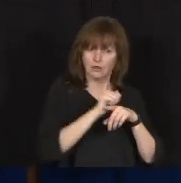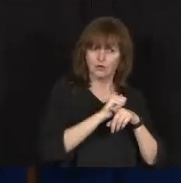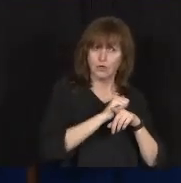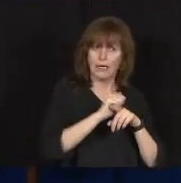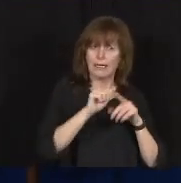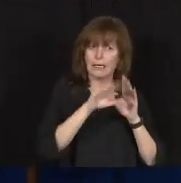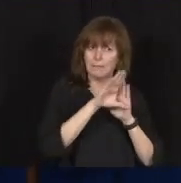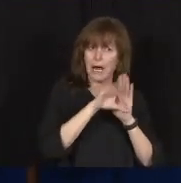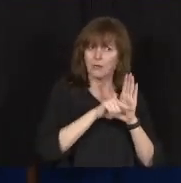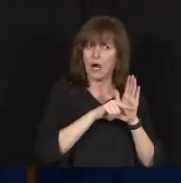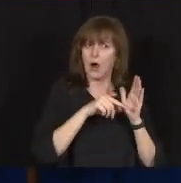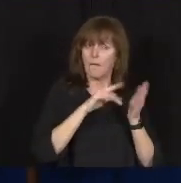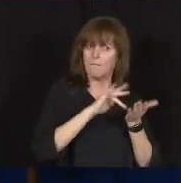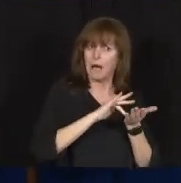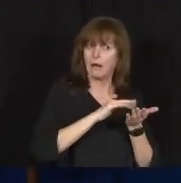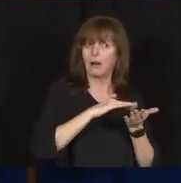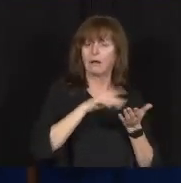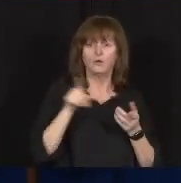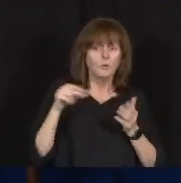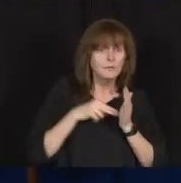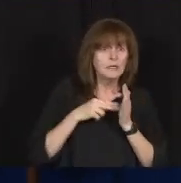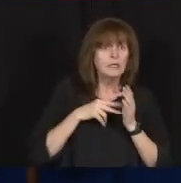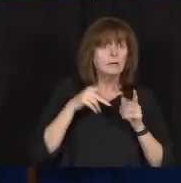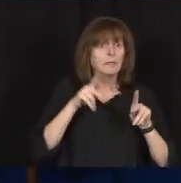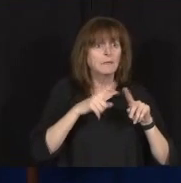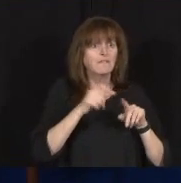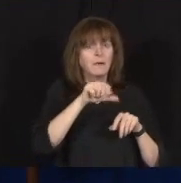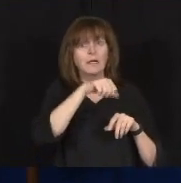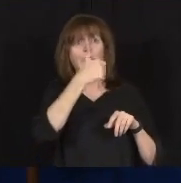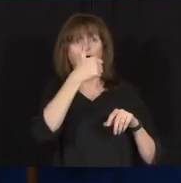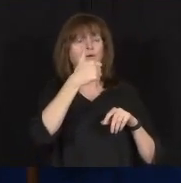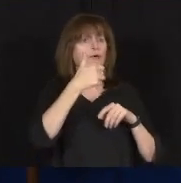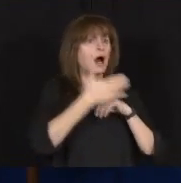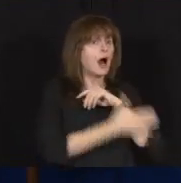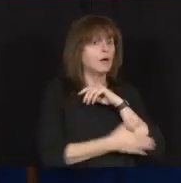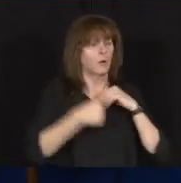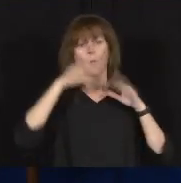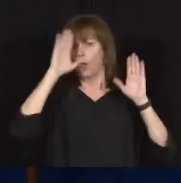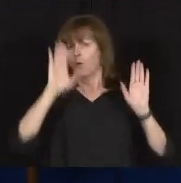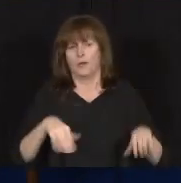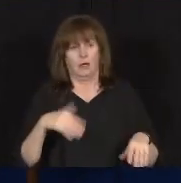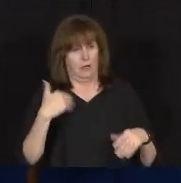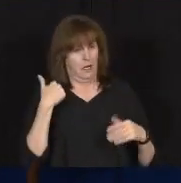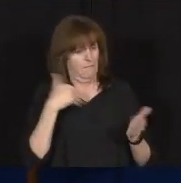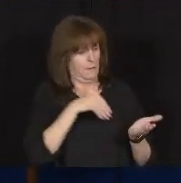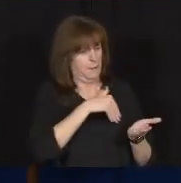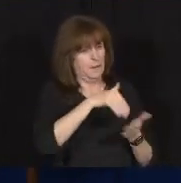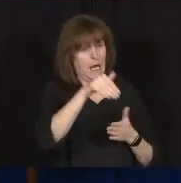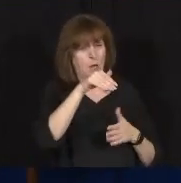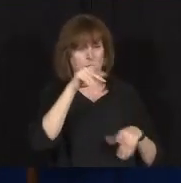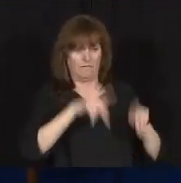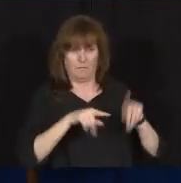There are thousands who would like to be working on the front lines here. T